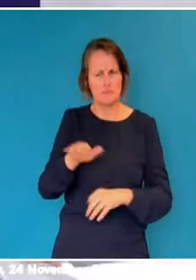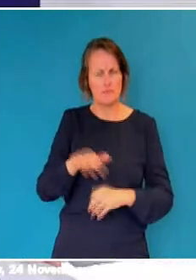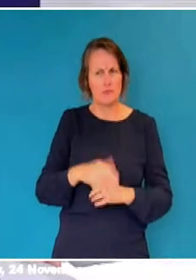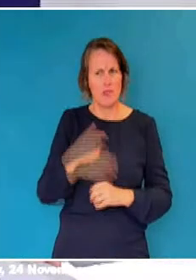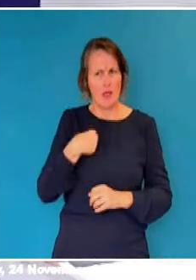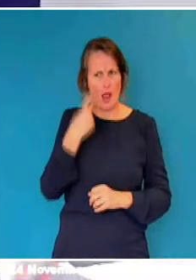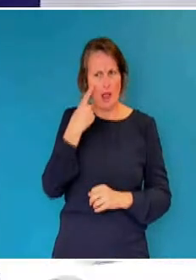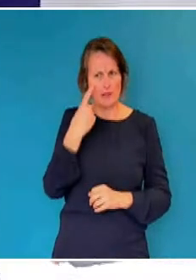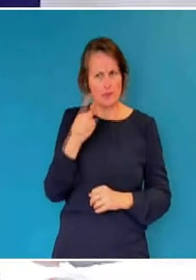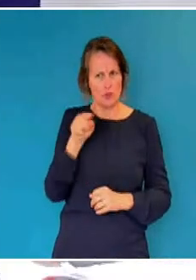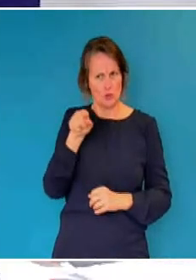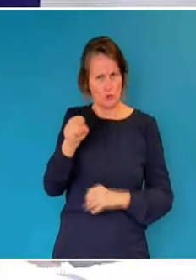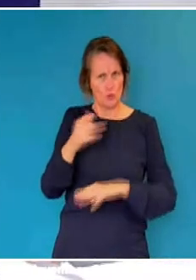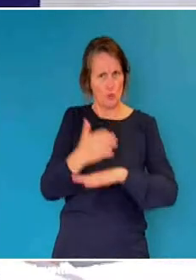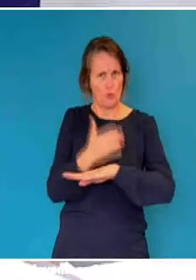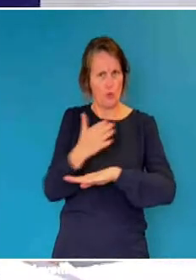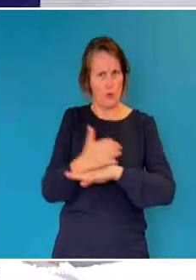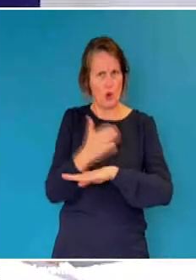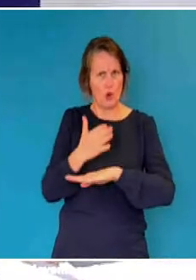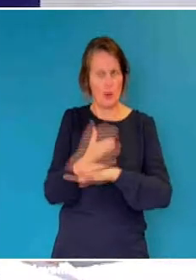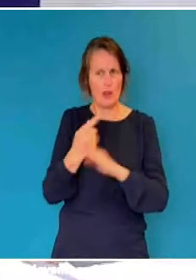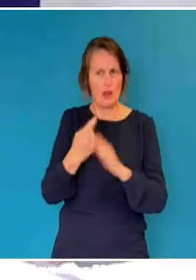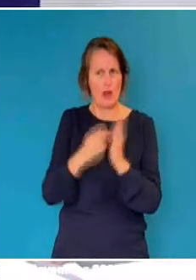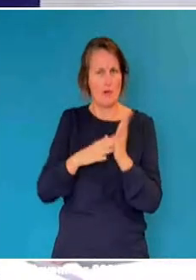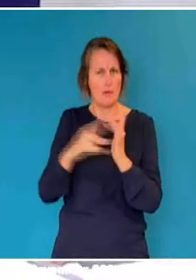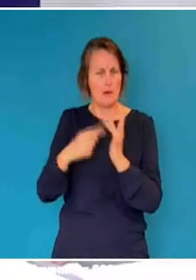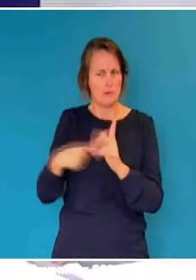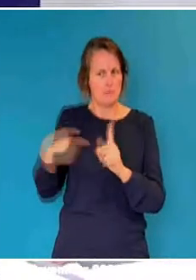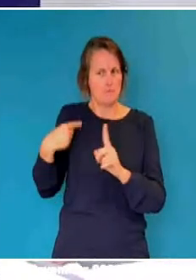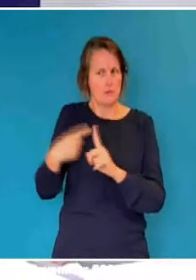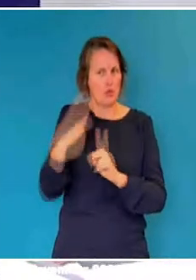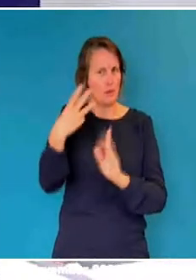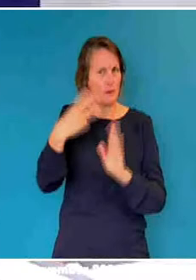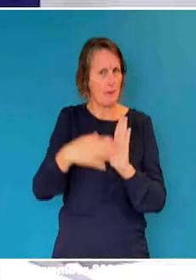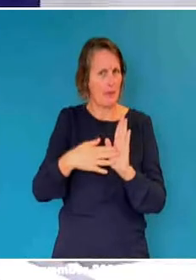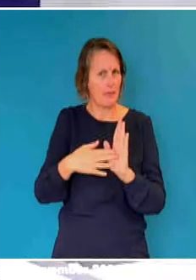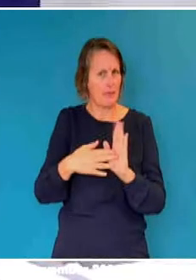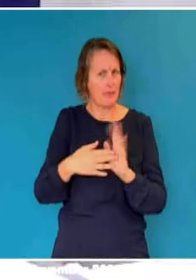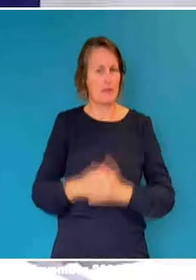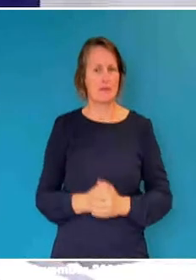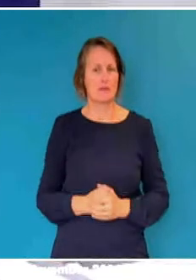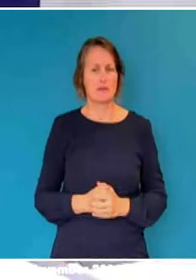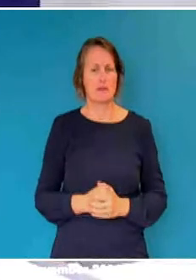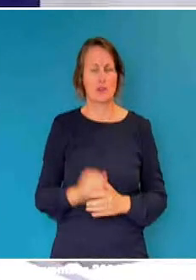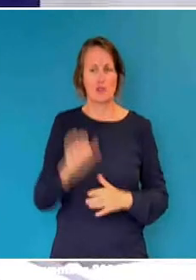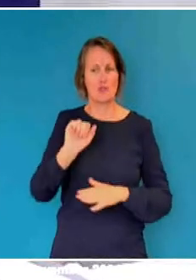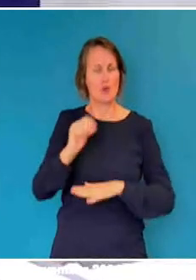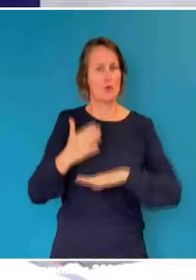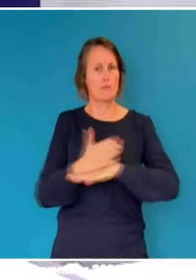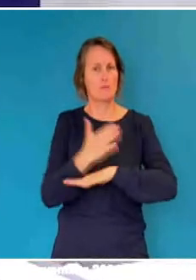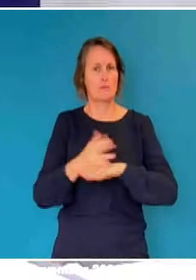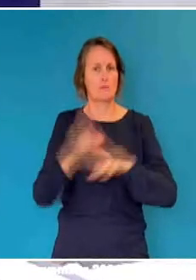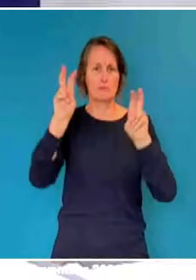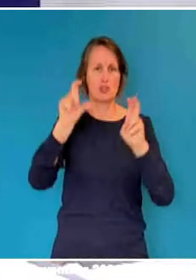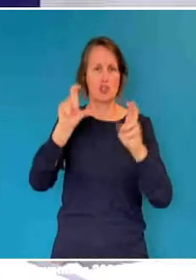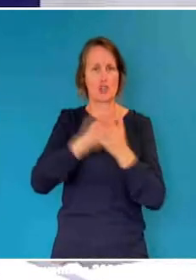your position for three months, and your position has the title Chief People Officer;